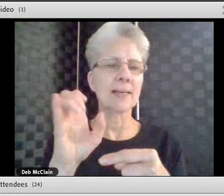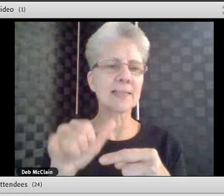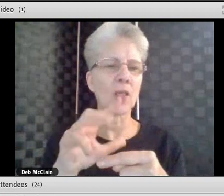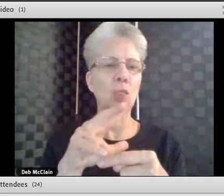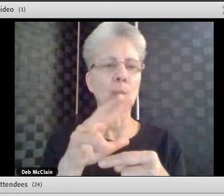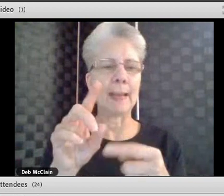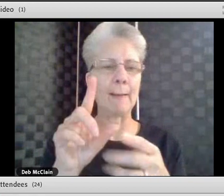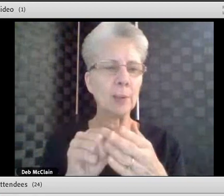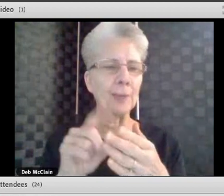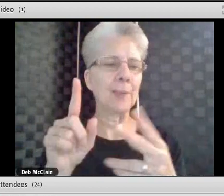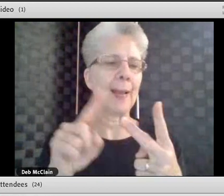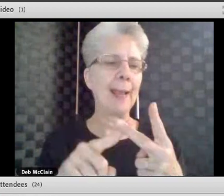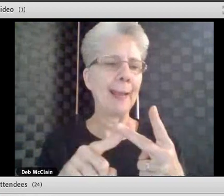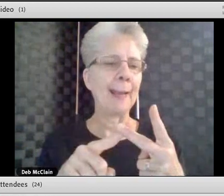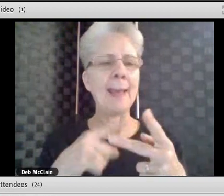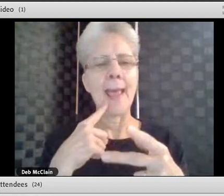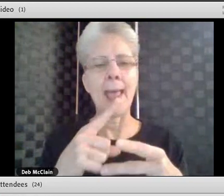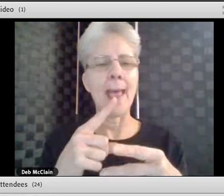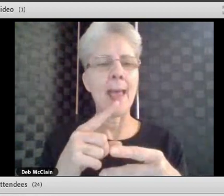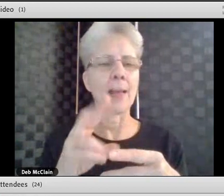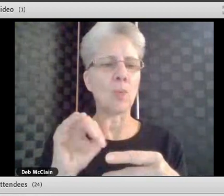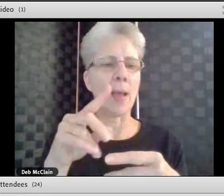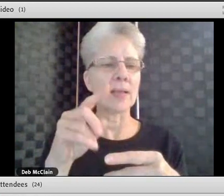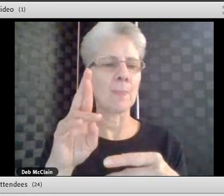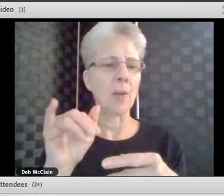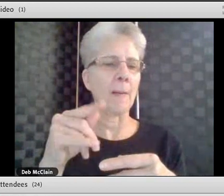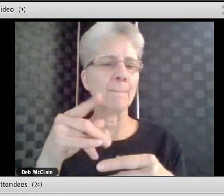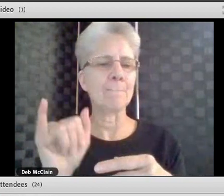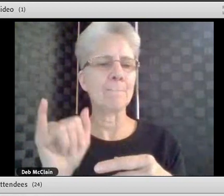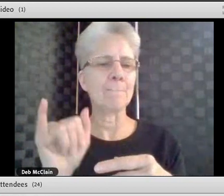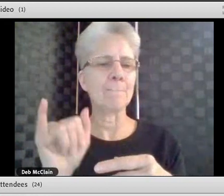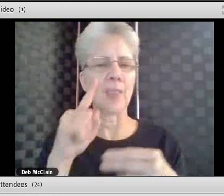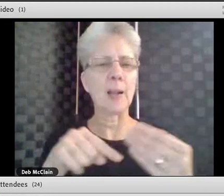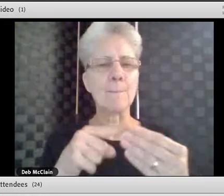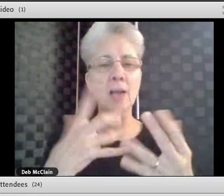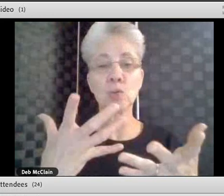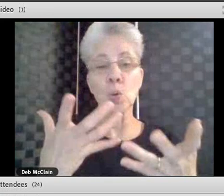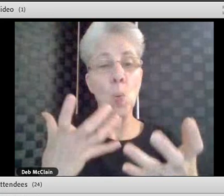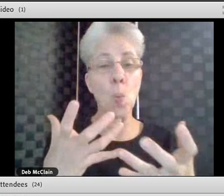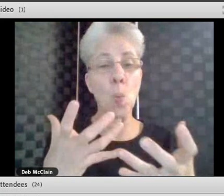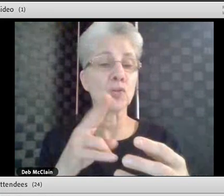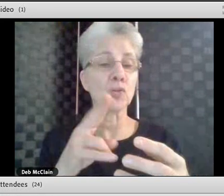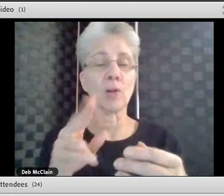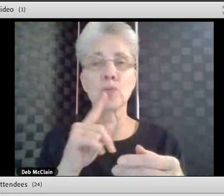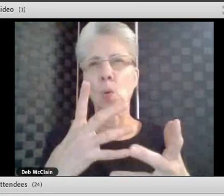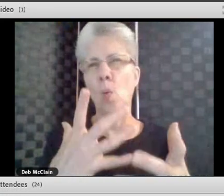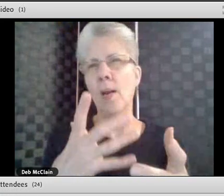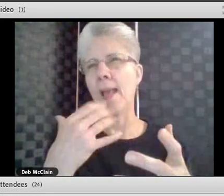They've also got a 3-D printer and a Raspberry Pi. So, again, think about, you know, do you just want virtual reality,